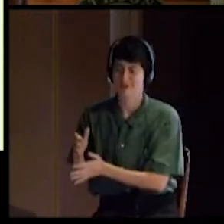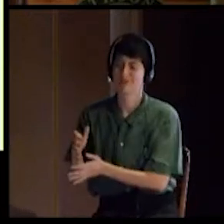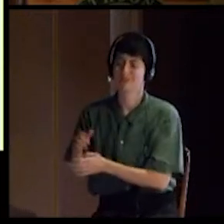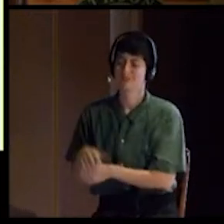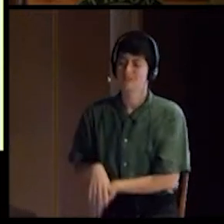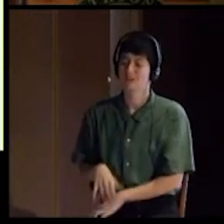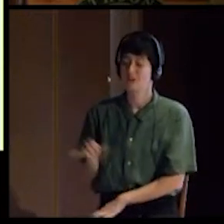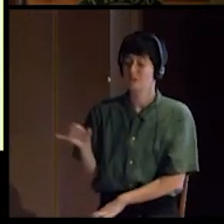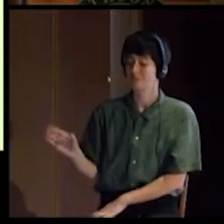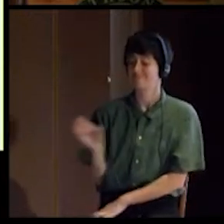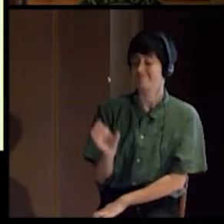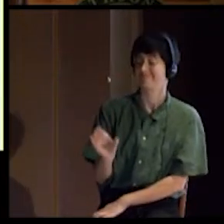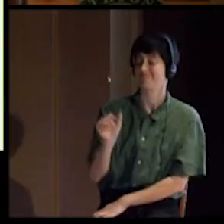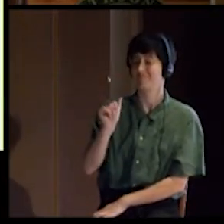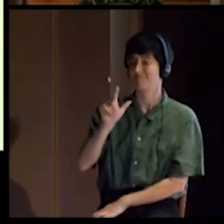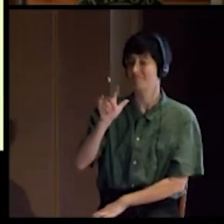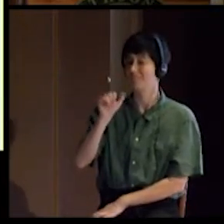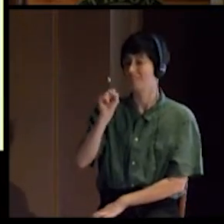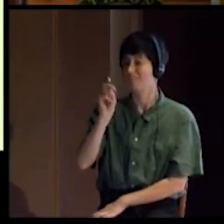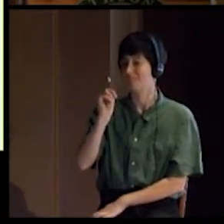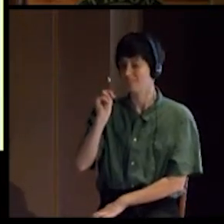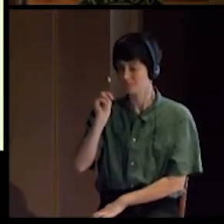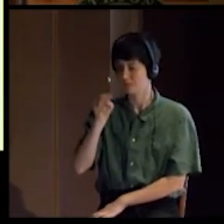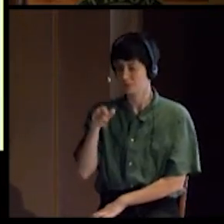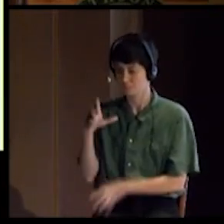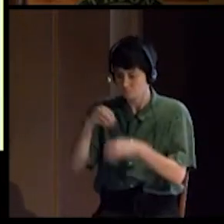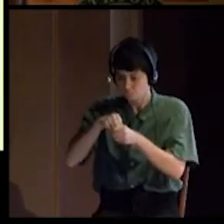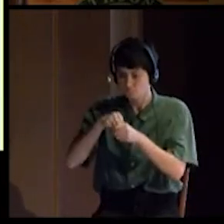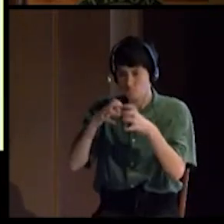who's a curator of birds at National History Museum, LA.